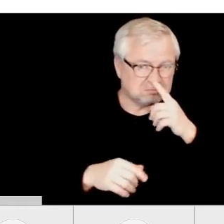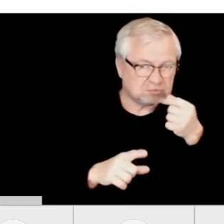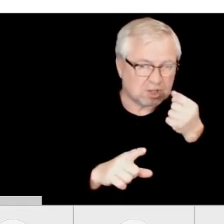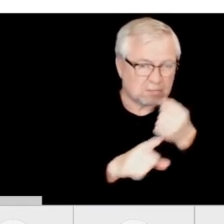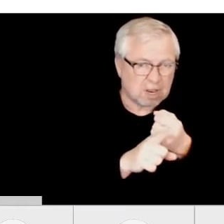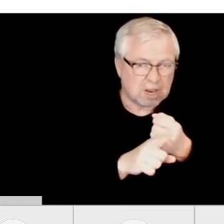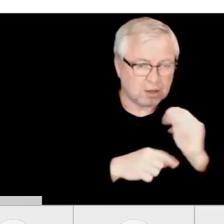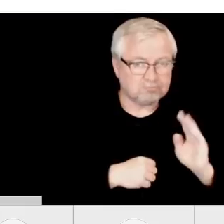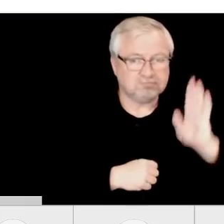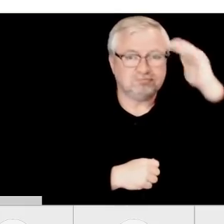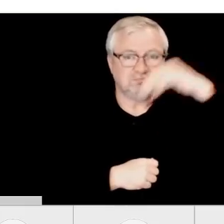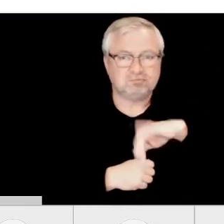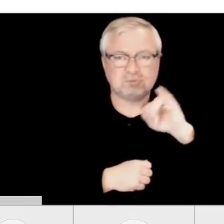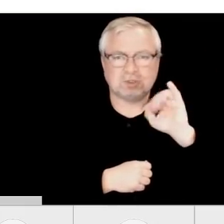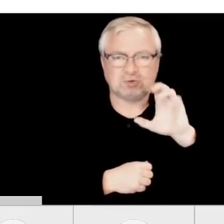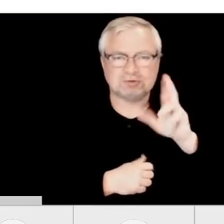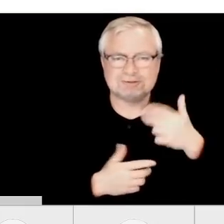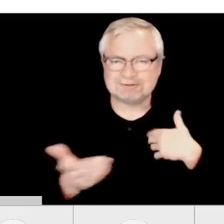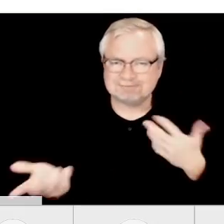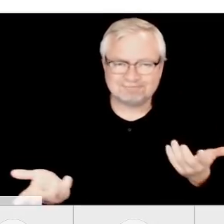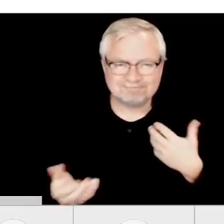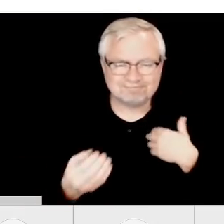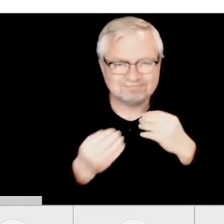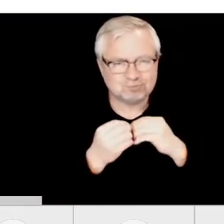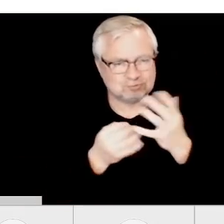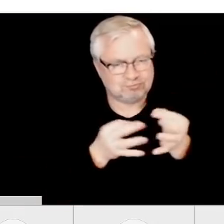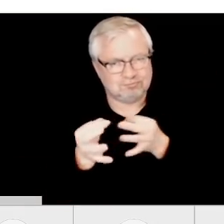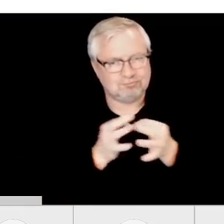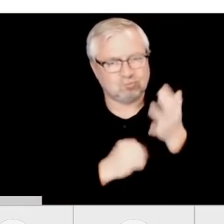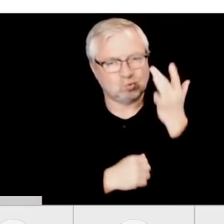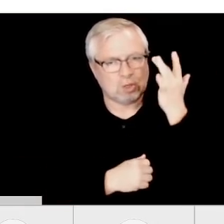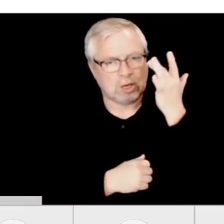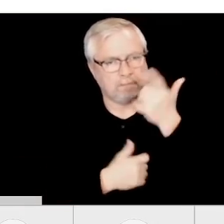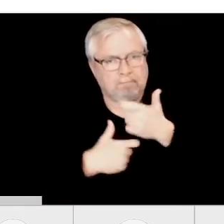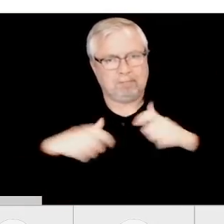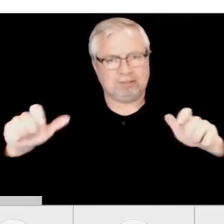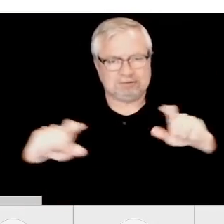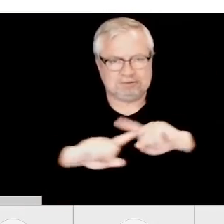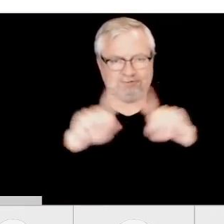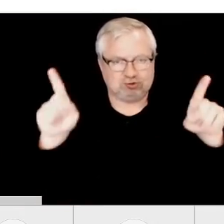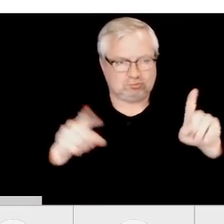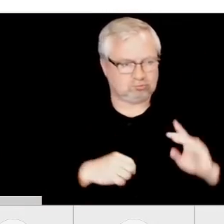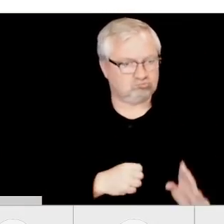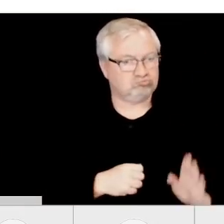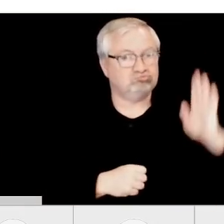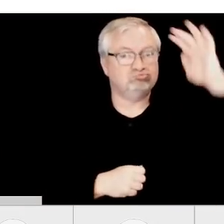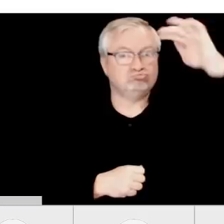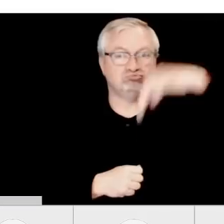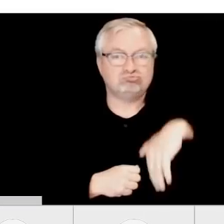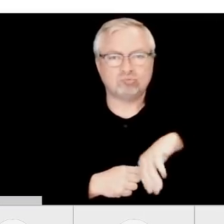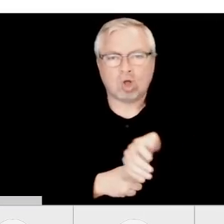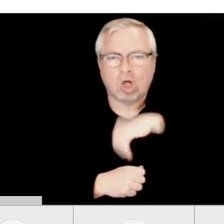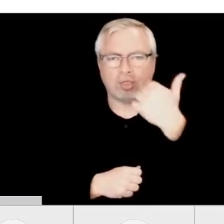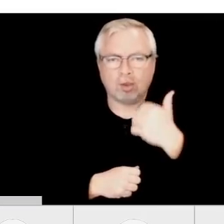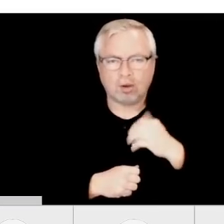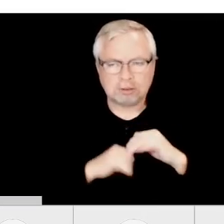or explain more about why the only dramatic usage of the curves are the only ones that have the stay at home going into the fall?